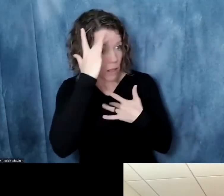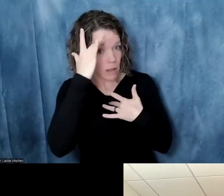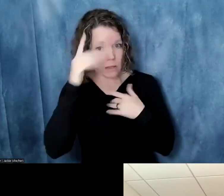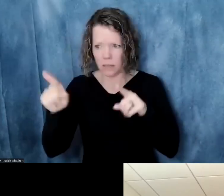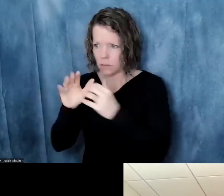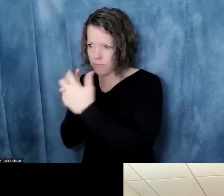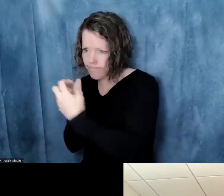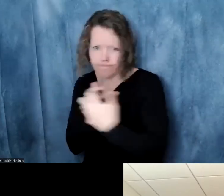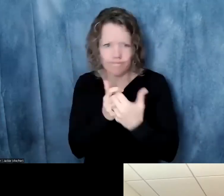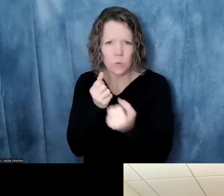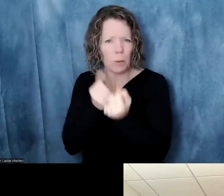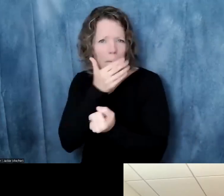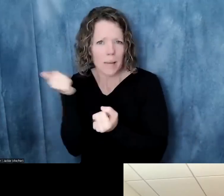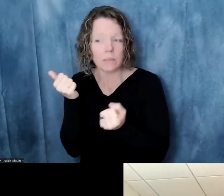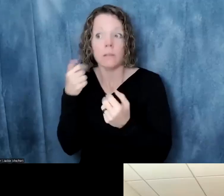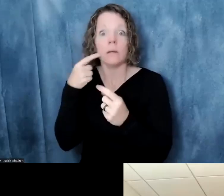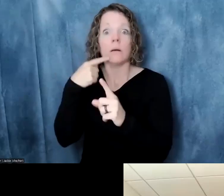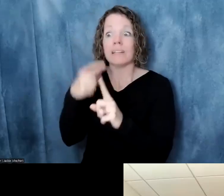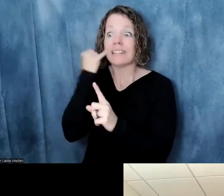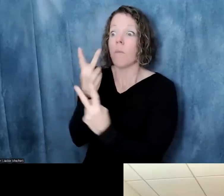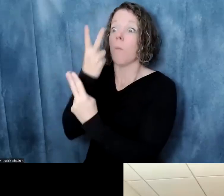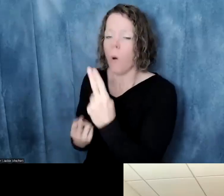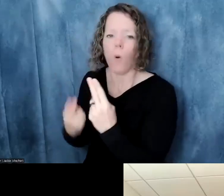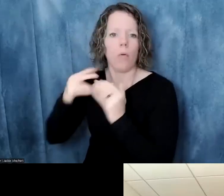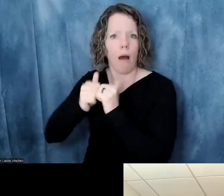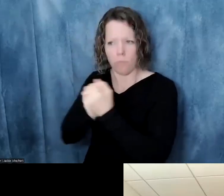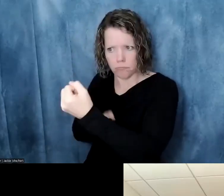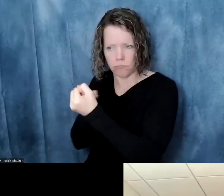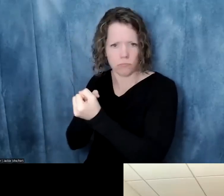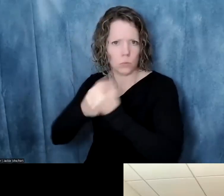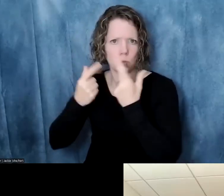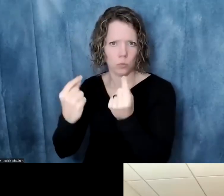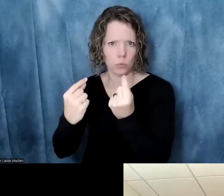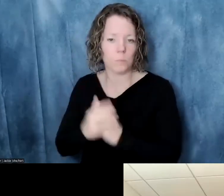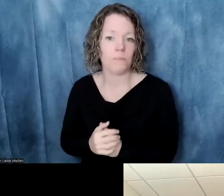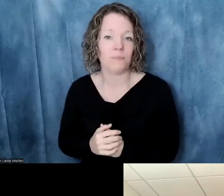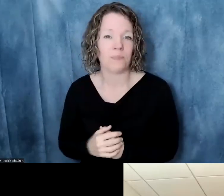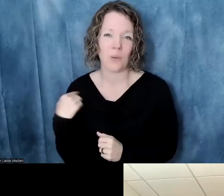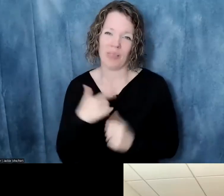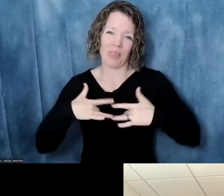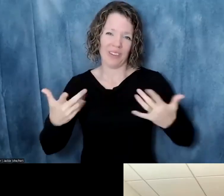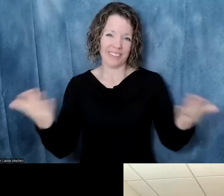are so privileged to have her speak today. The topic of her talk today will be "A Case Against